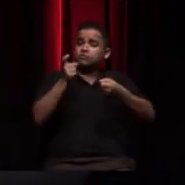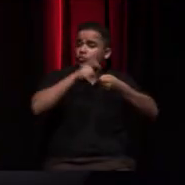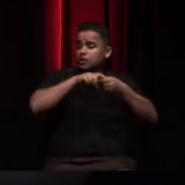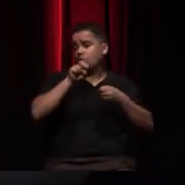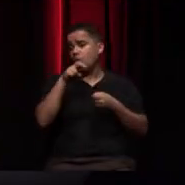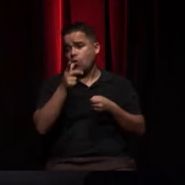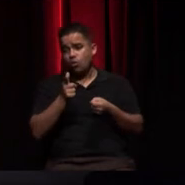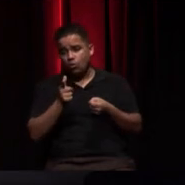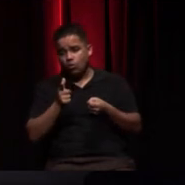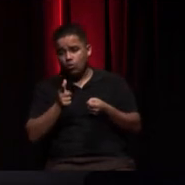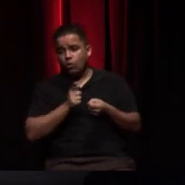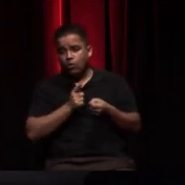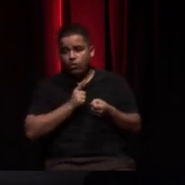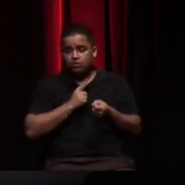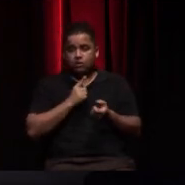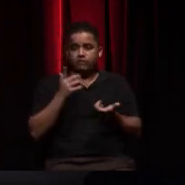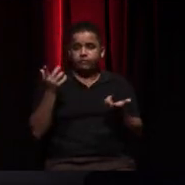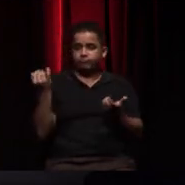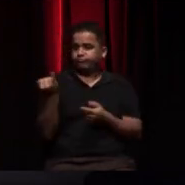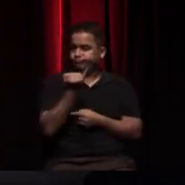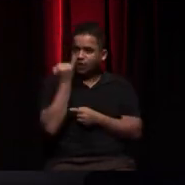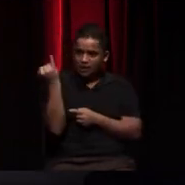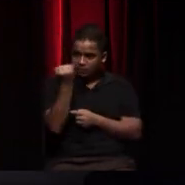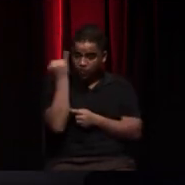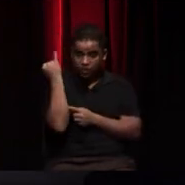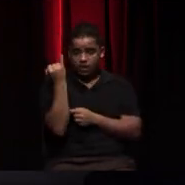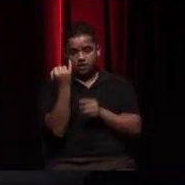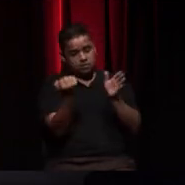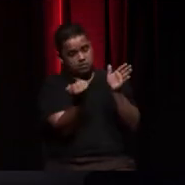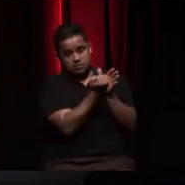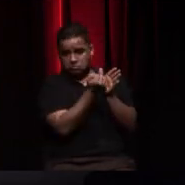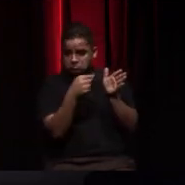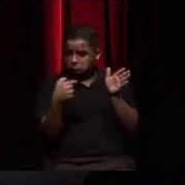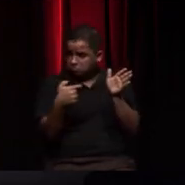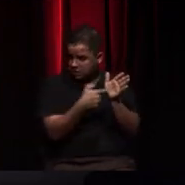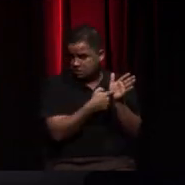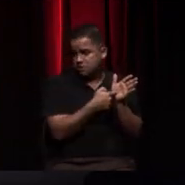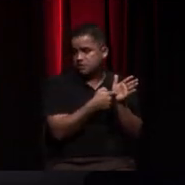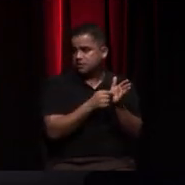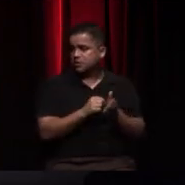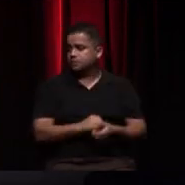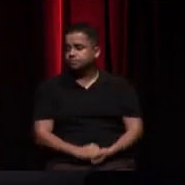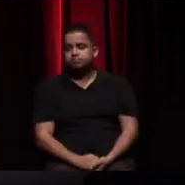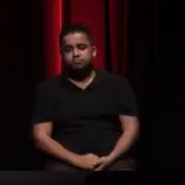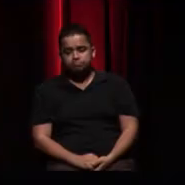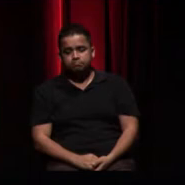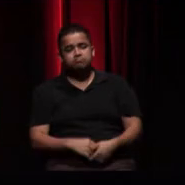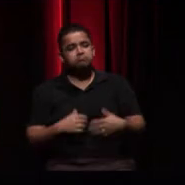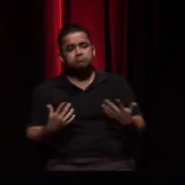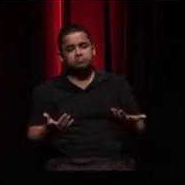strategic importance for brands. So, what do we do?